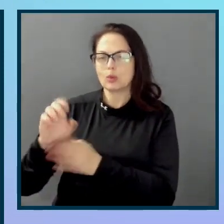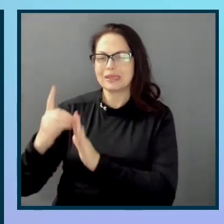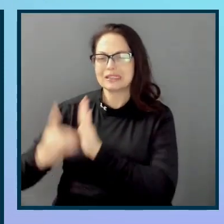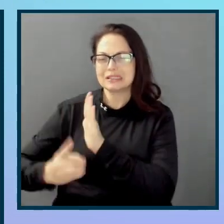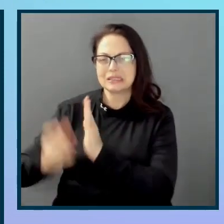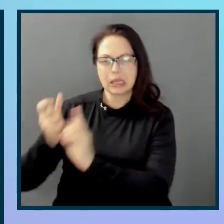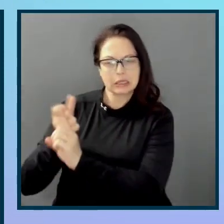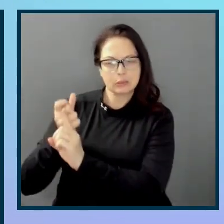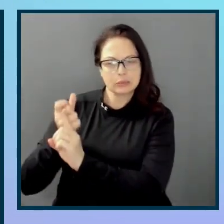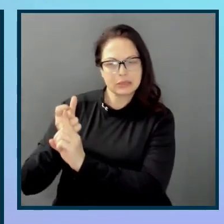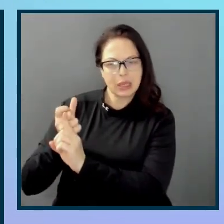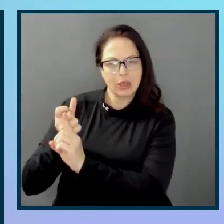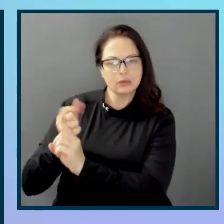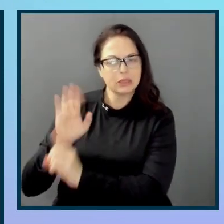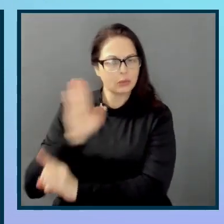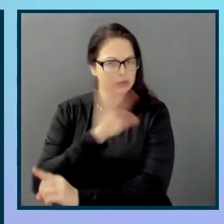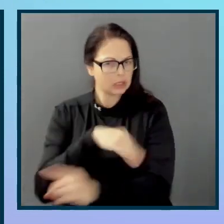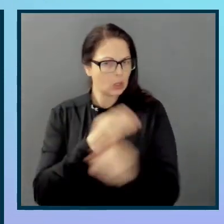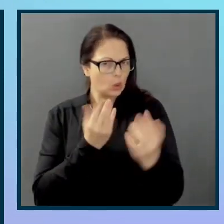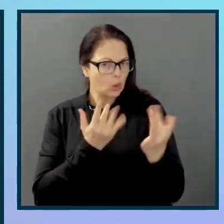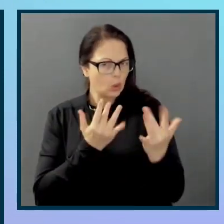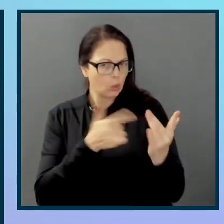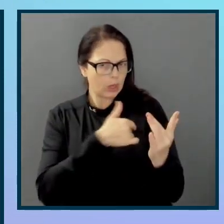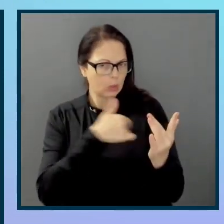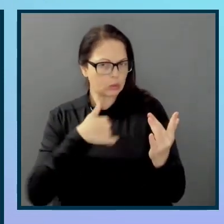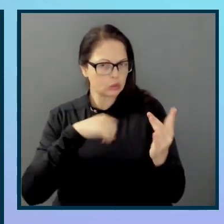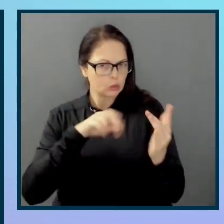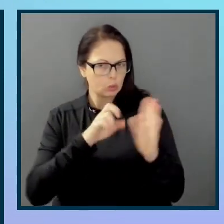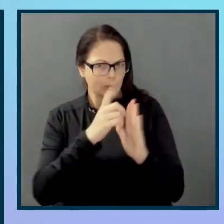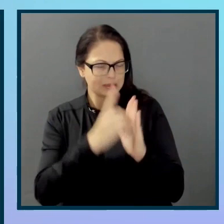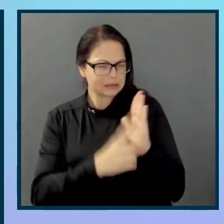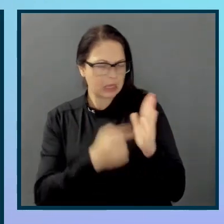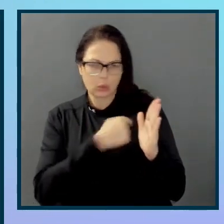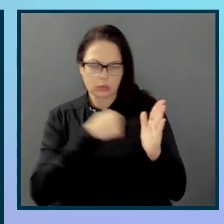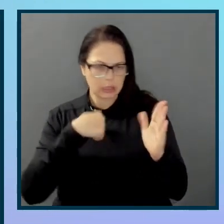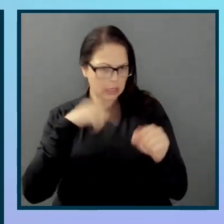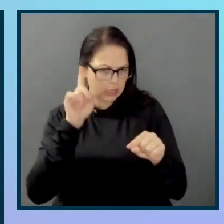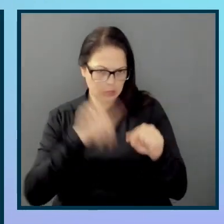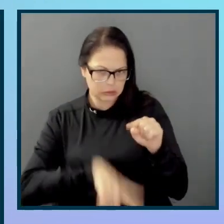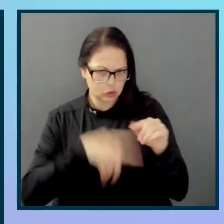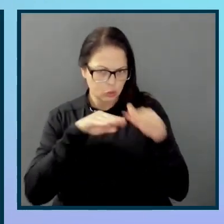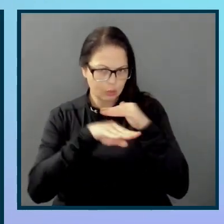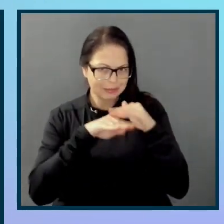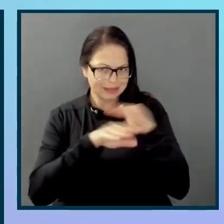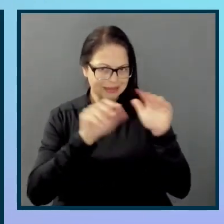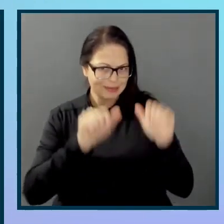We're doing a redesign. We can't do an accessibility in assessment right now. And so, it was pretty clear to us